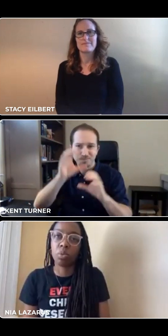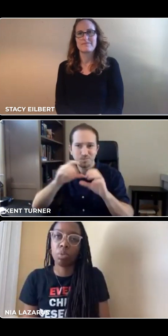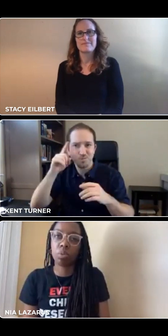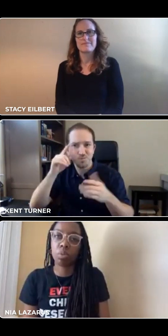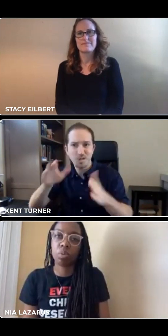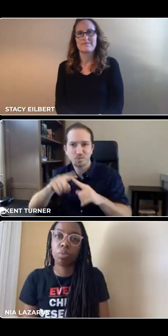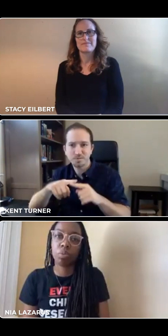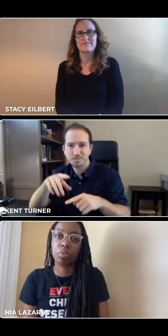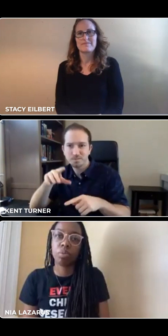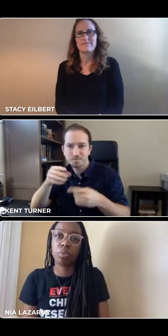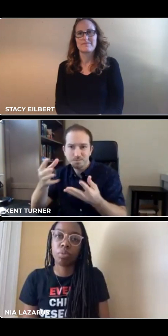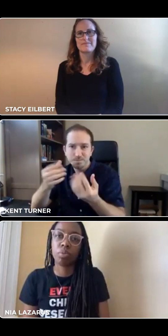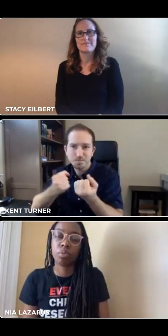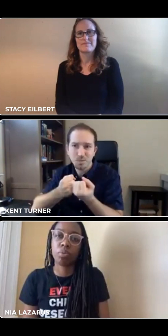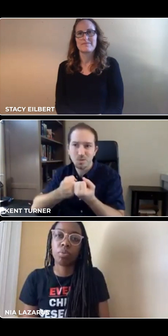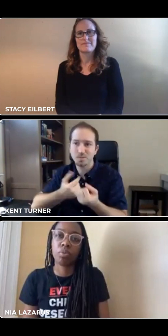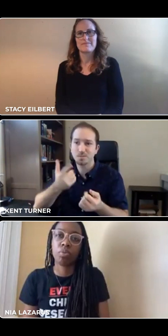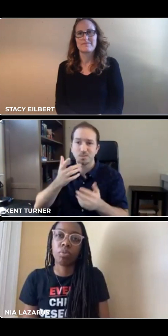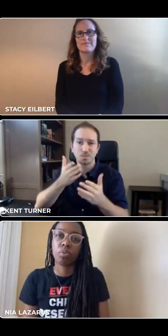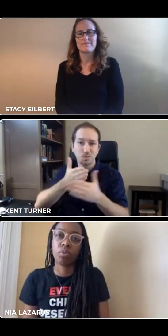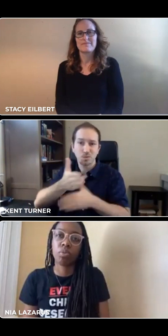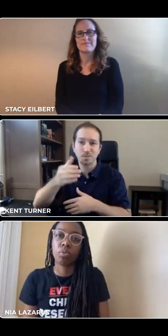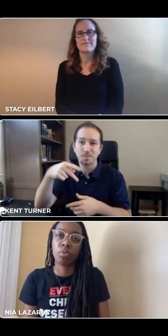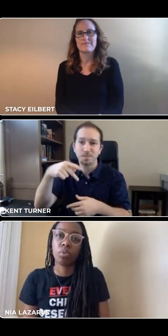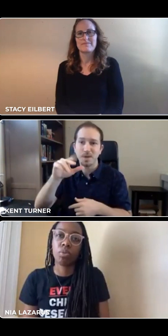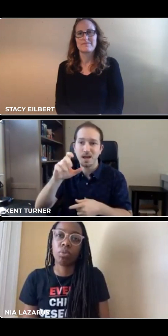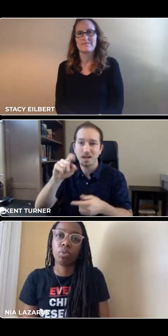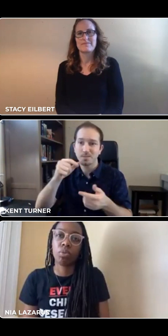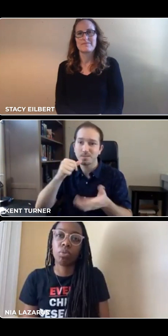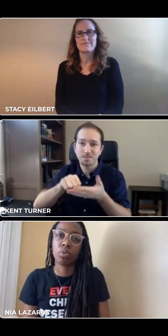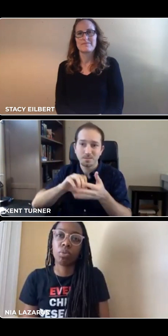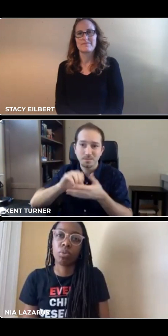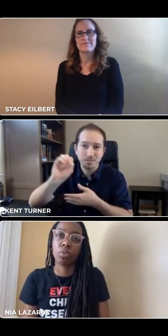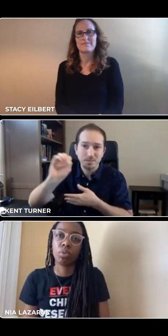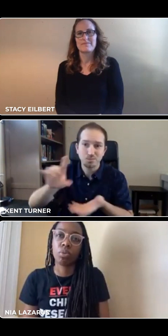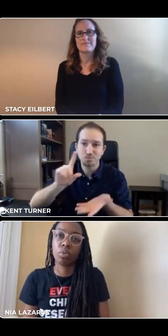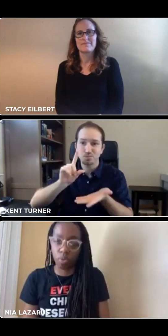and access to services -- we have to find a way to fill in those gaps and provide those